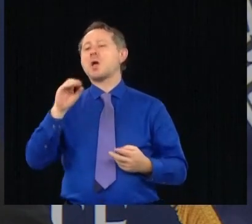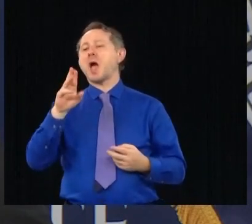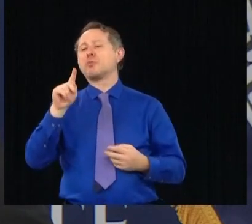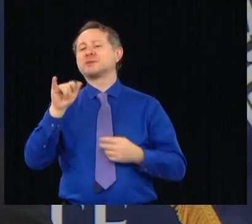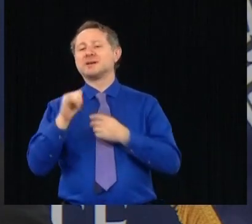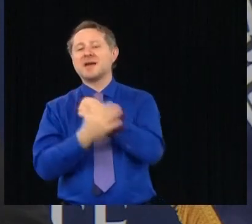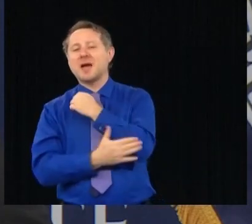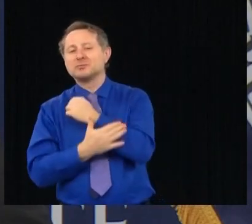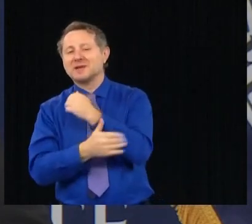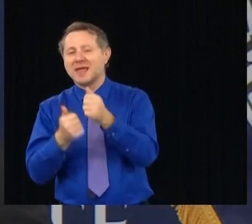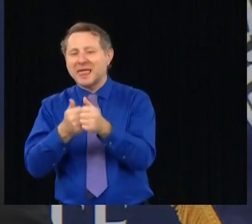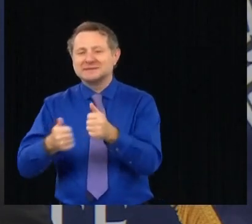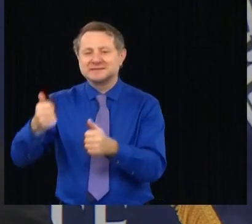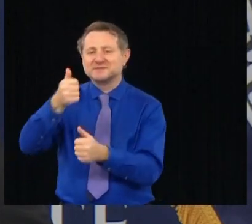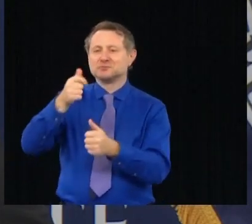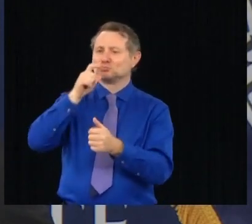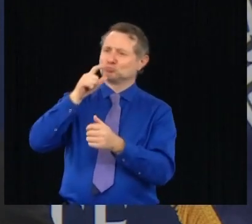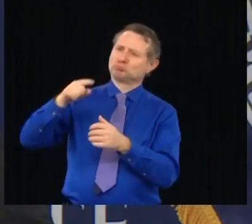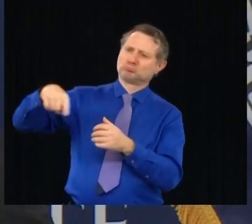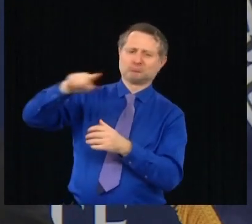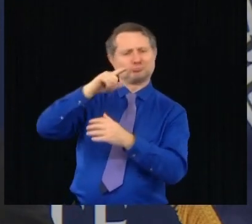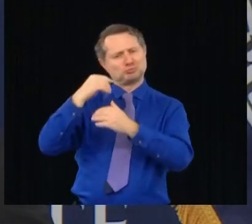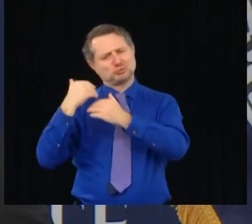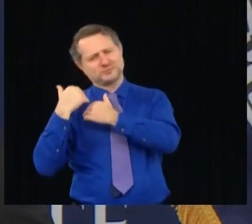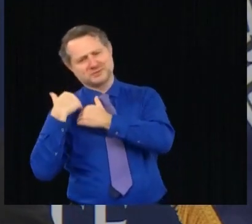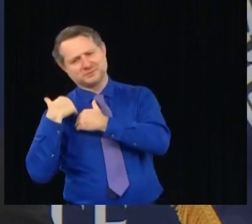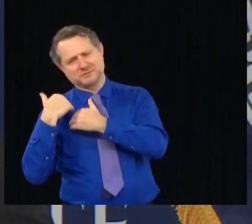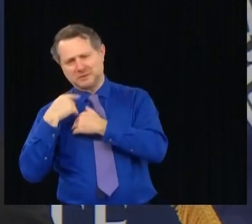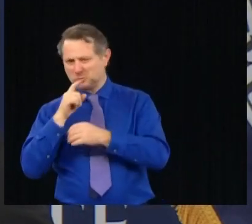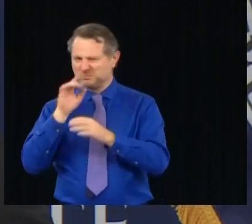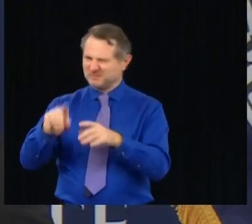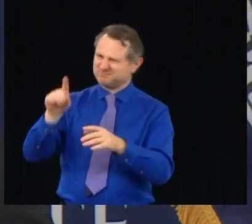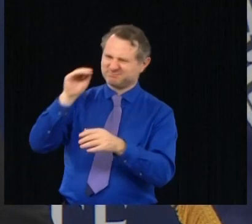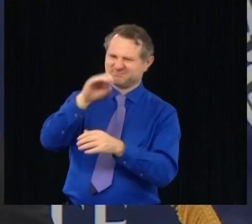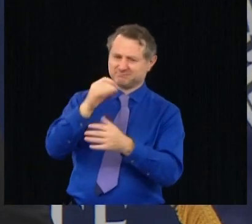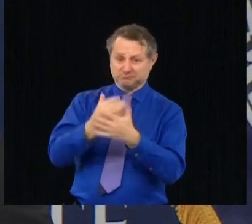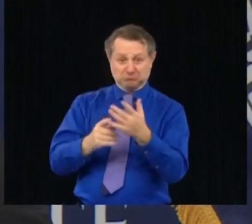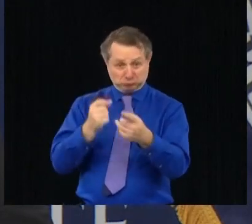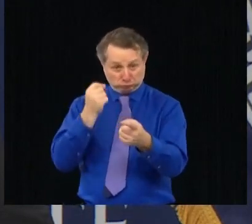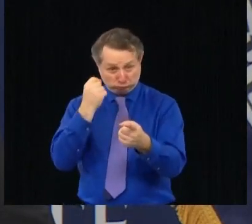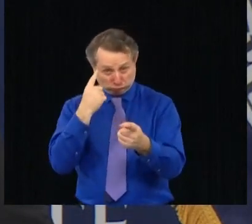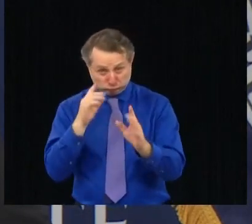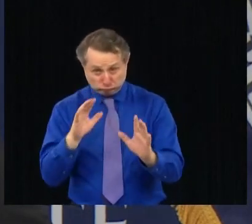REGIONAL CONTROL GROUP, MAYOR, COUNTY EXECUTIVE, THEIR LOCAL